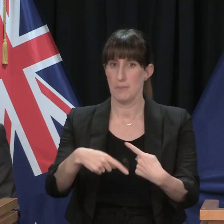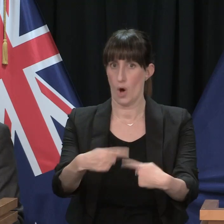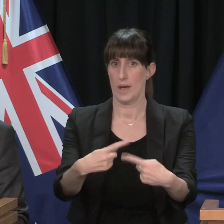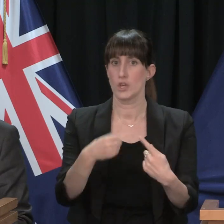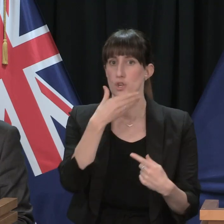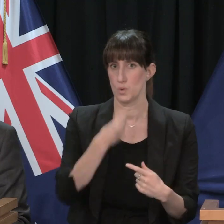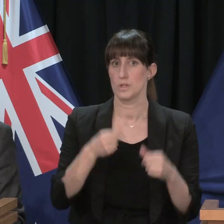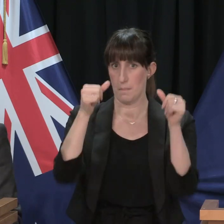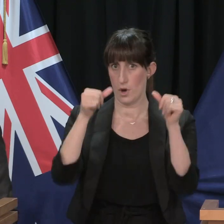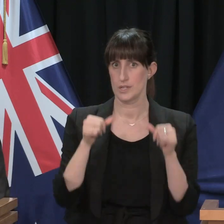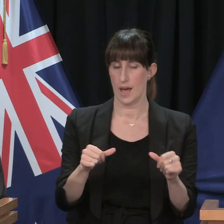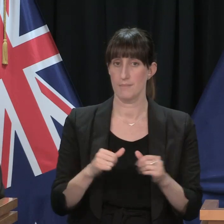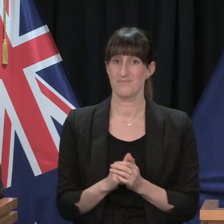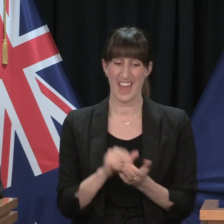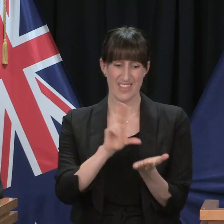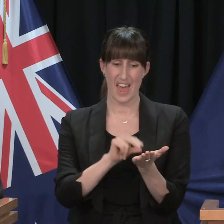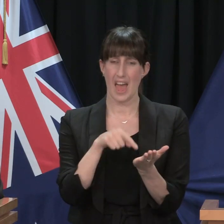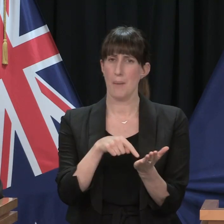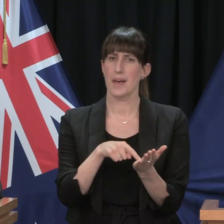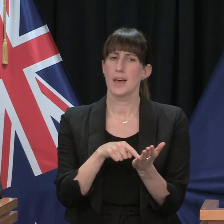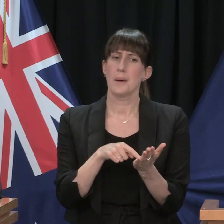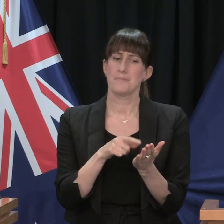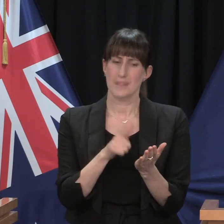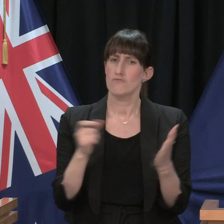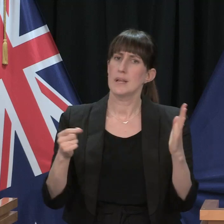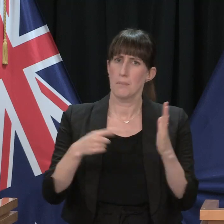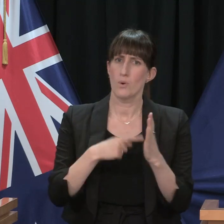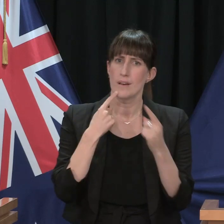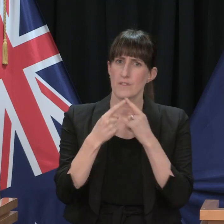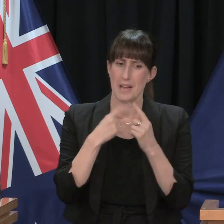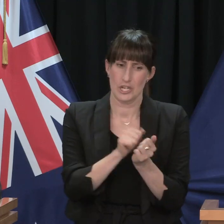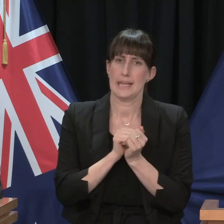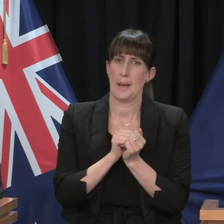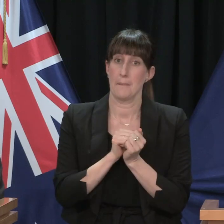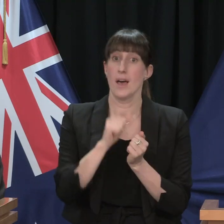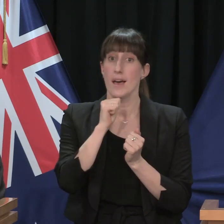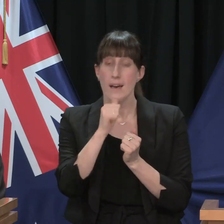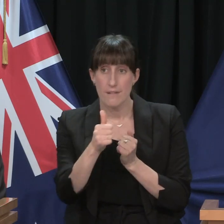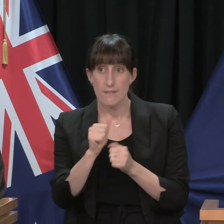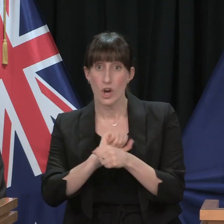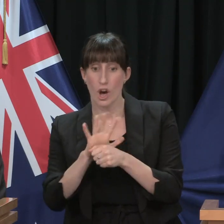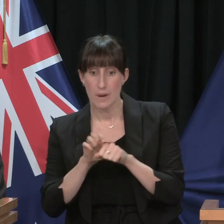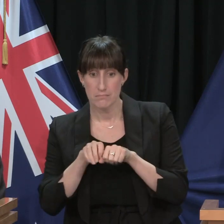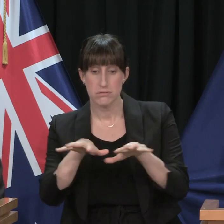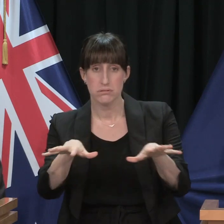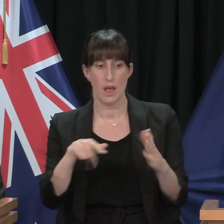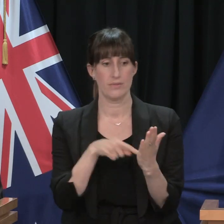they should still have those on display. The tracer app gives us information that we